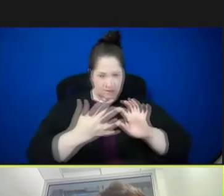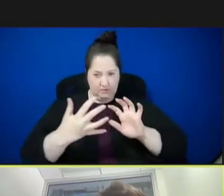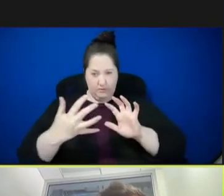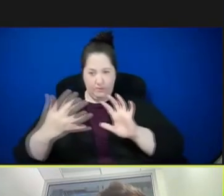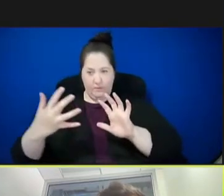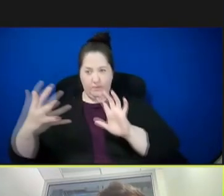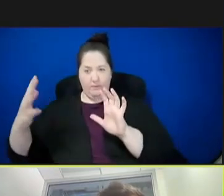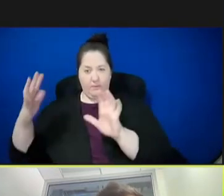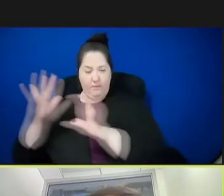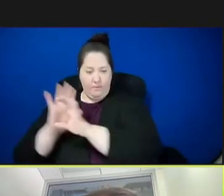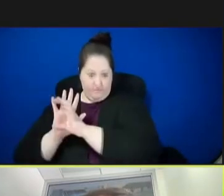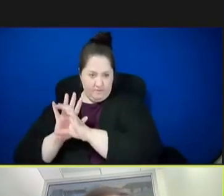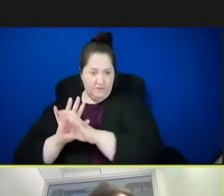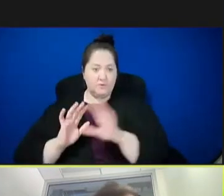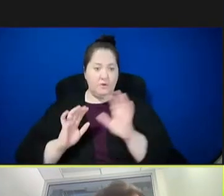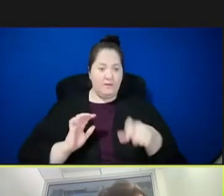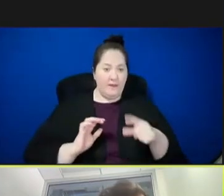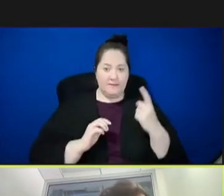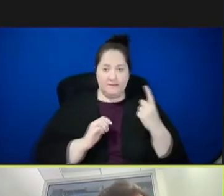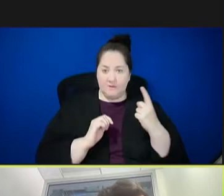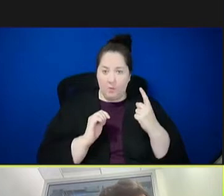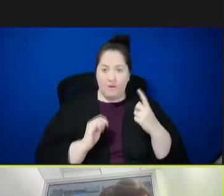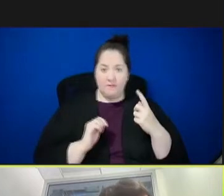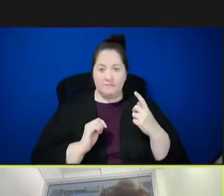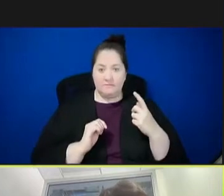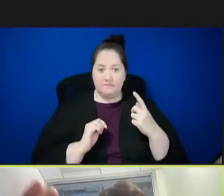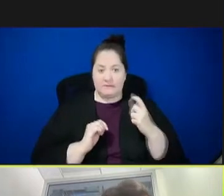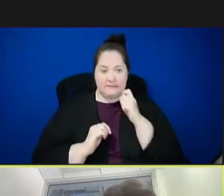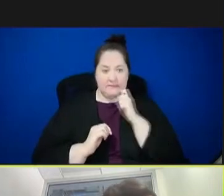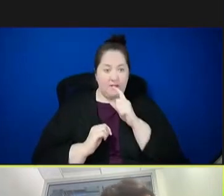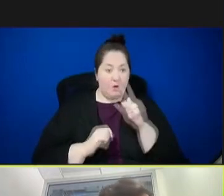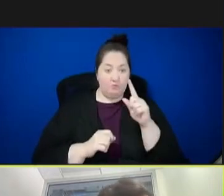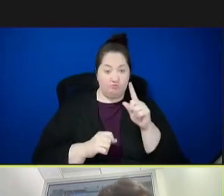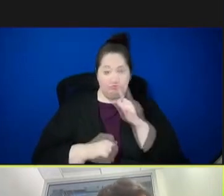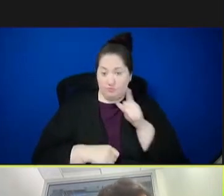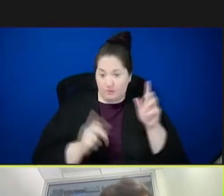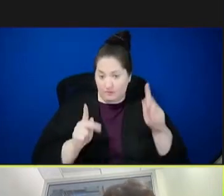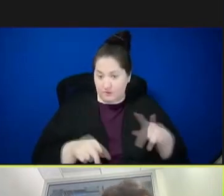that picture is of somebody that doesn't exist. This was generated by a dog, right? And again,